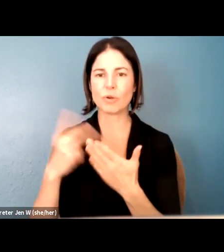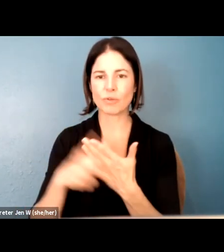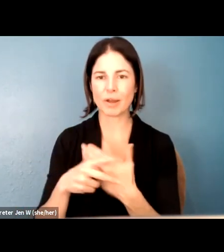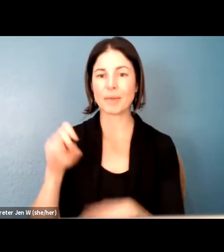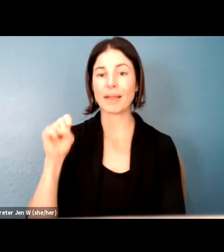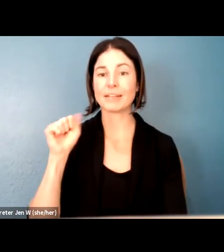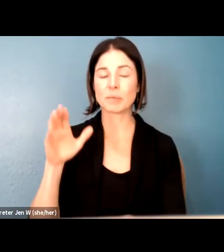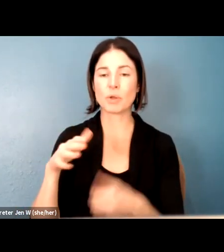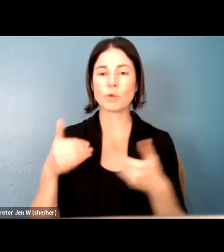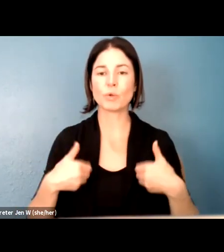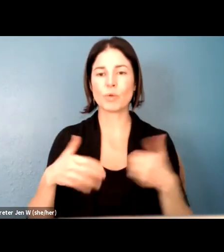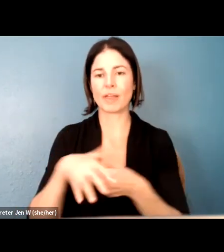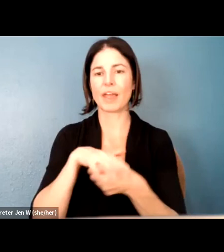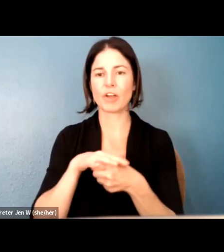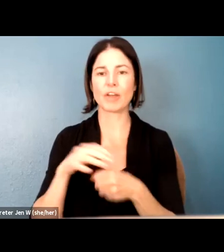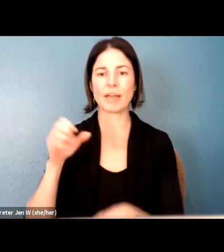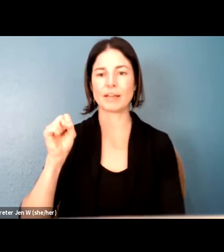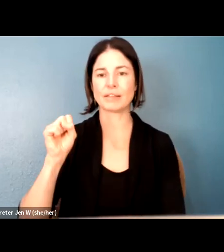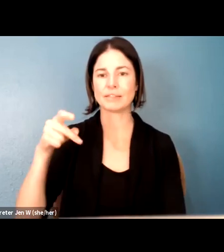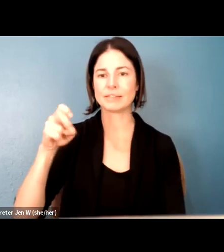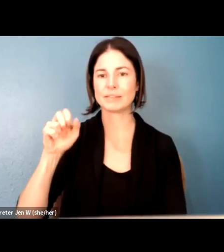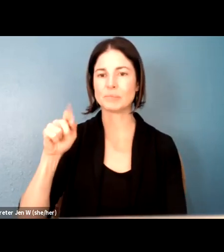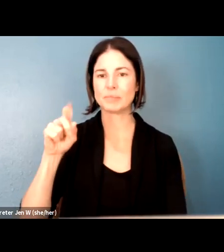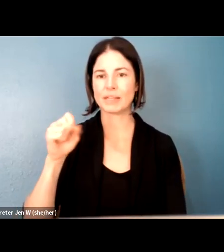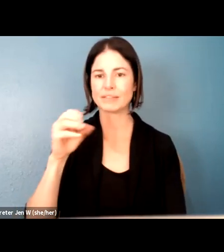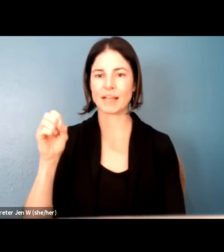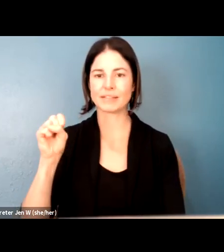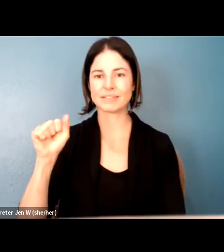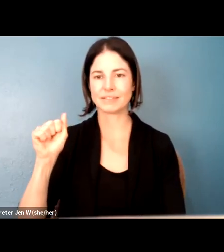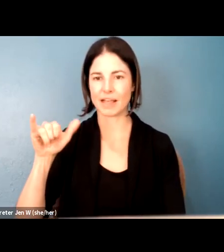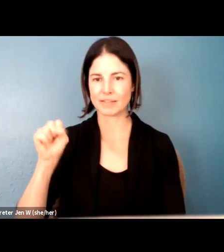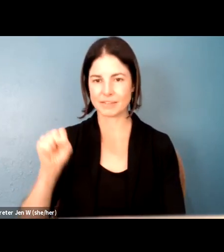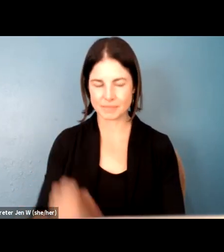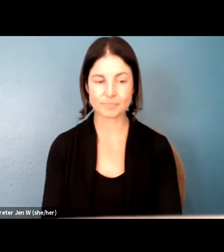says So over the past year and a half we've been facilitating